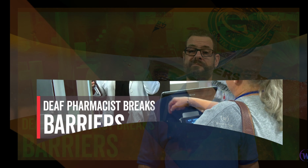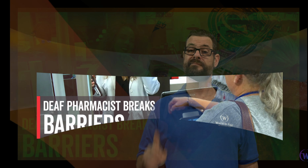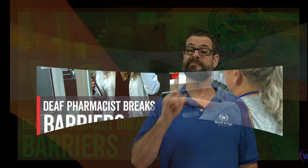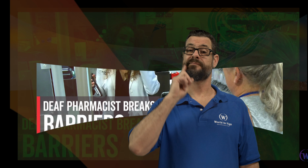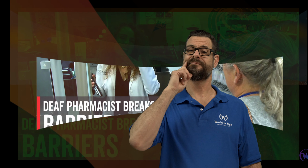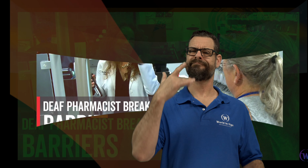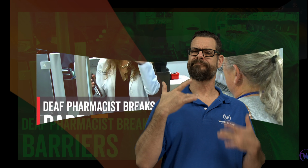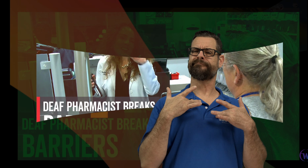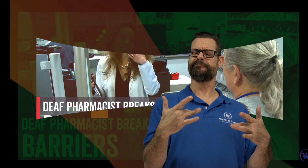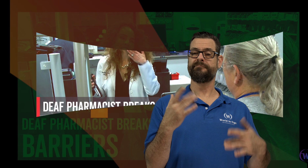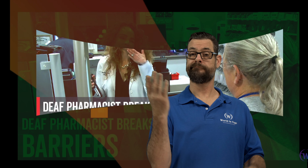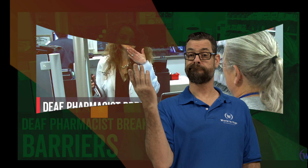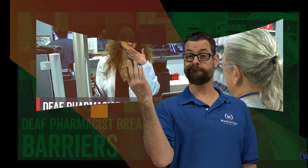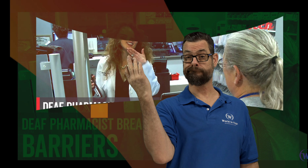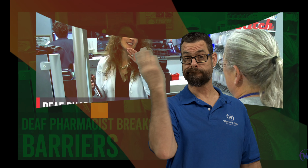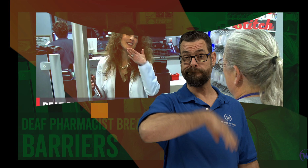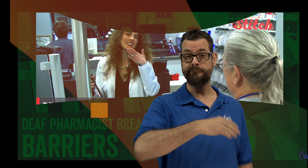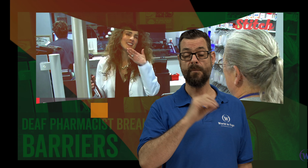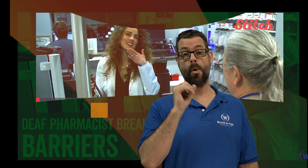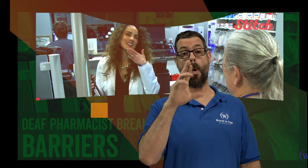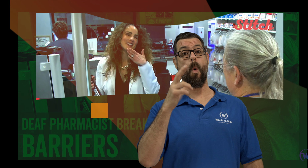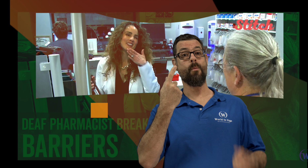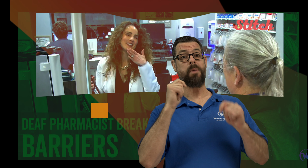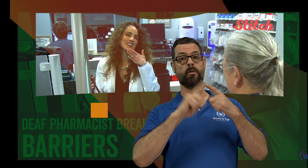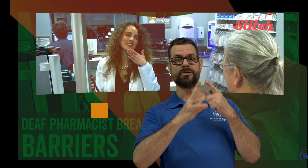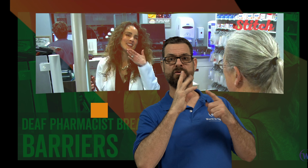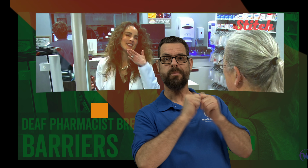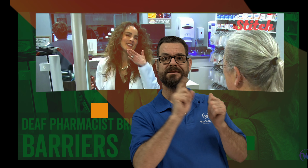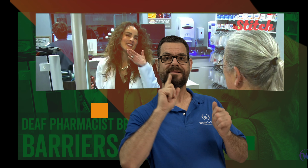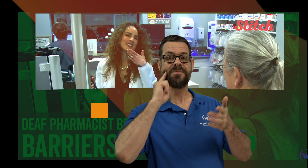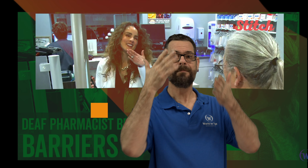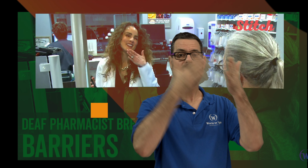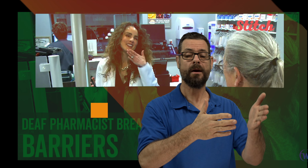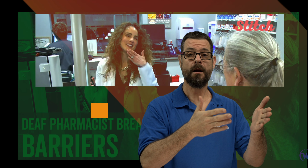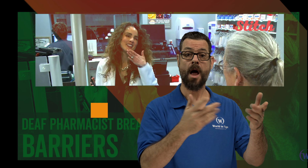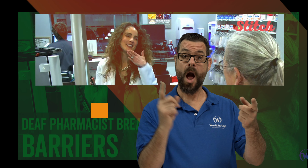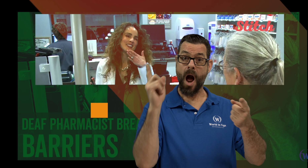Deafness can be invisible or receive negative attention